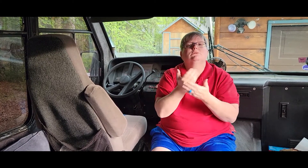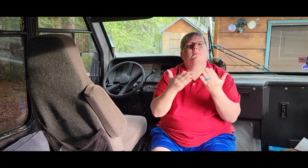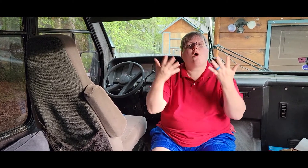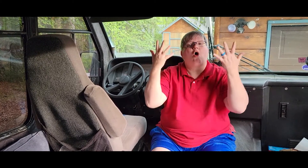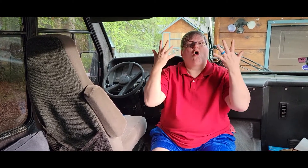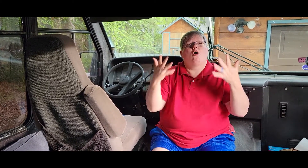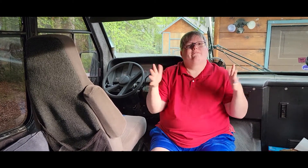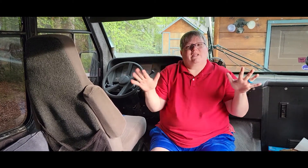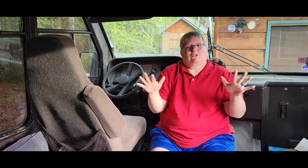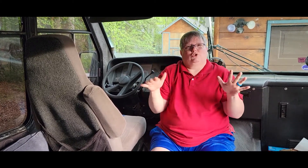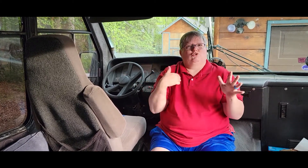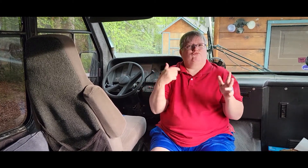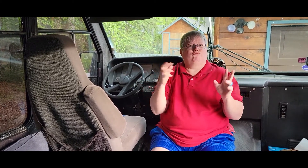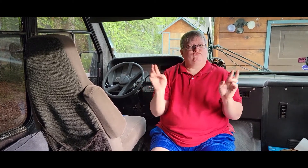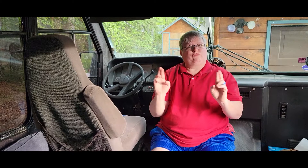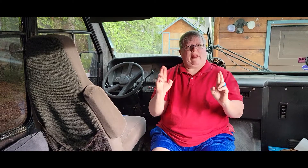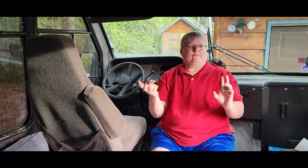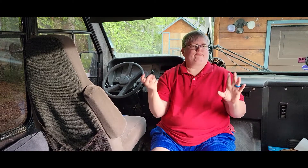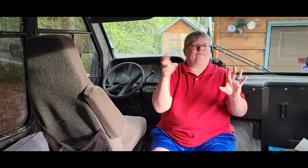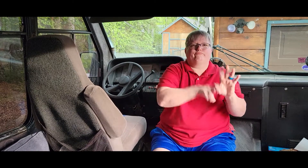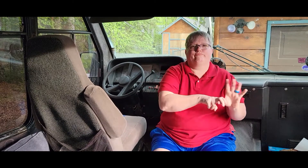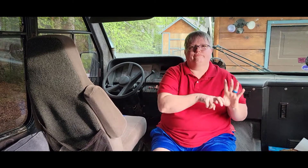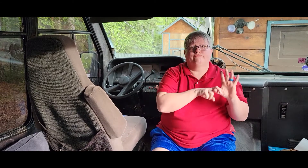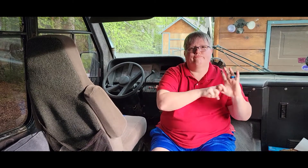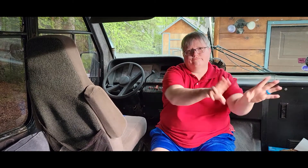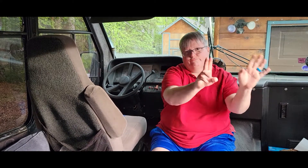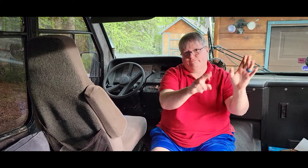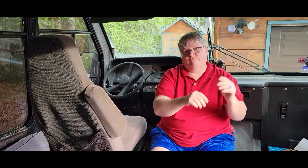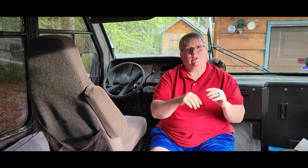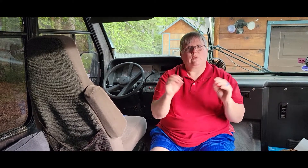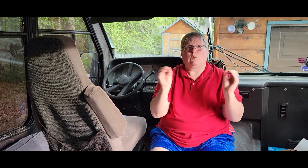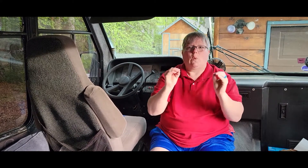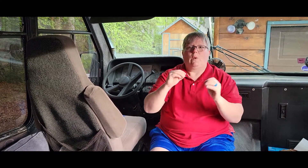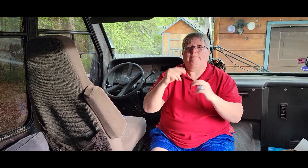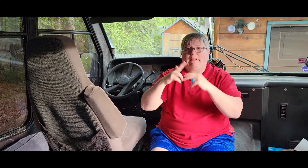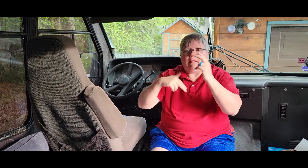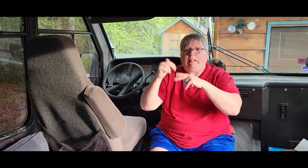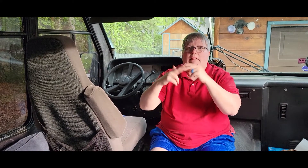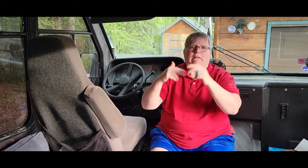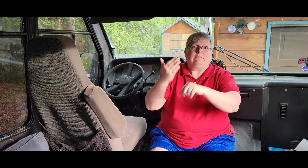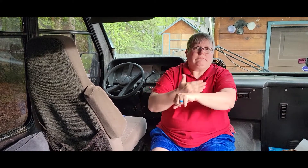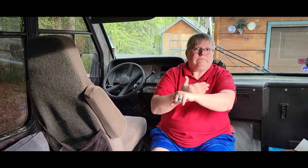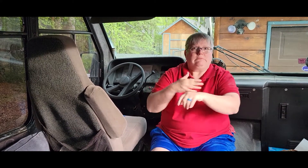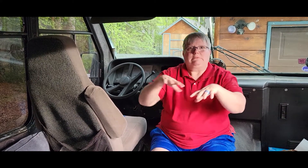something that's finished. Something that's ready to move in and go. No building, no improvements